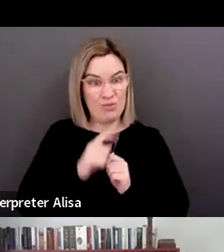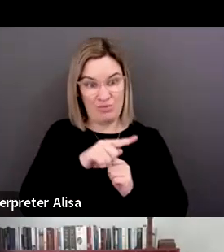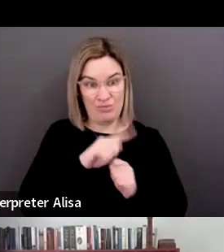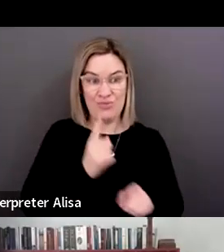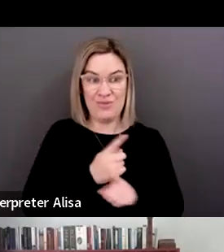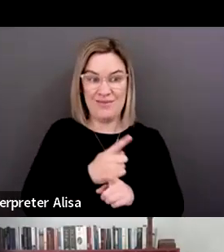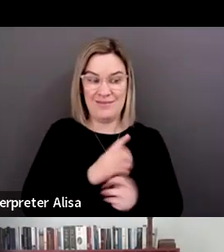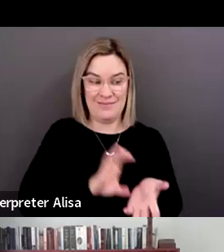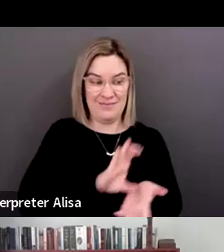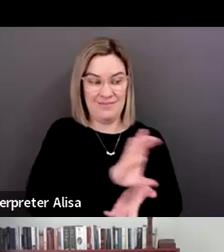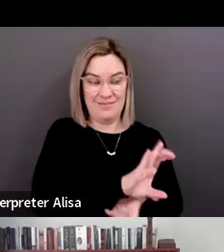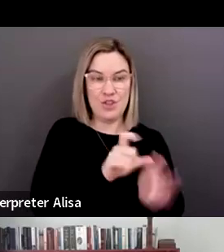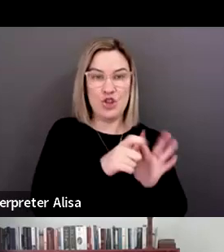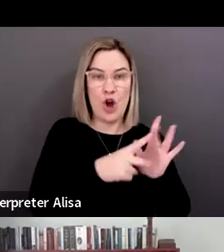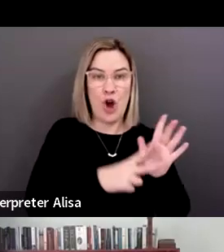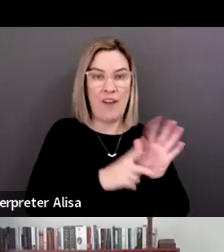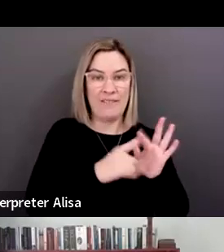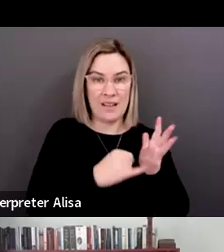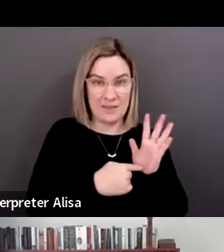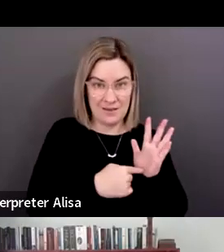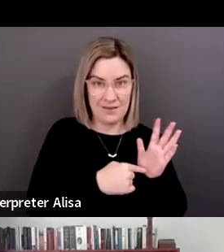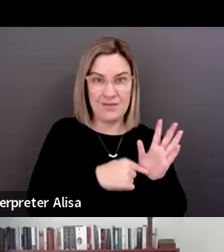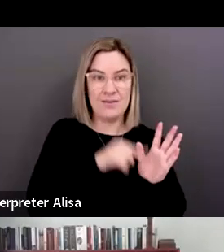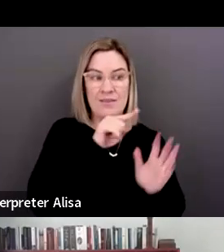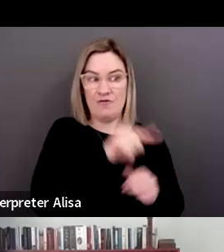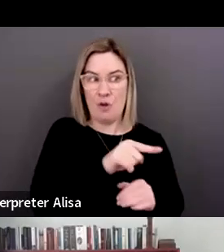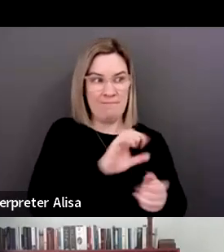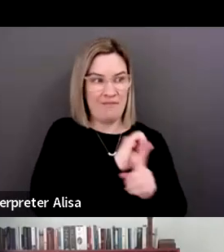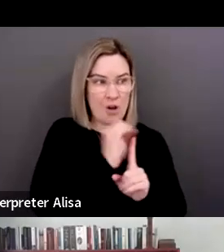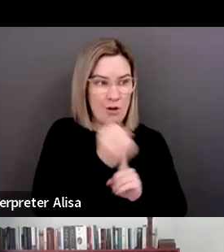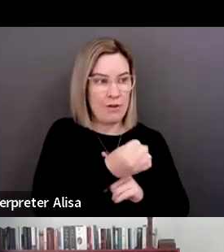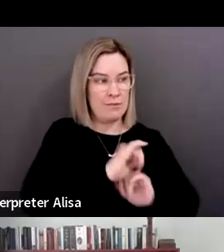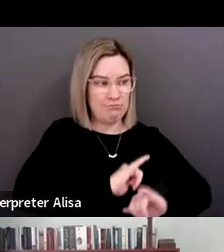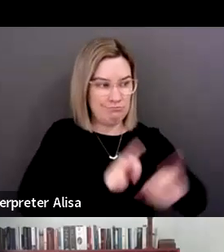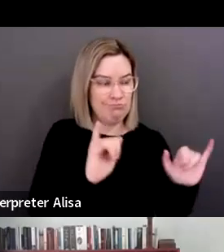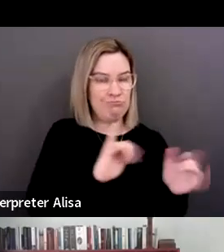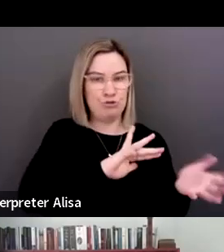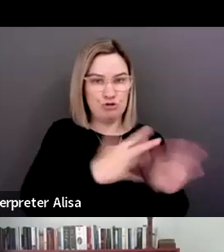our life. And if that money isn't aligned with our values or our ethics,